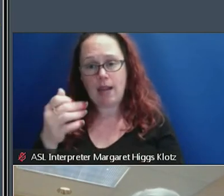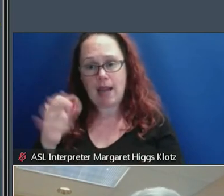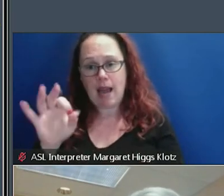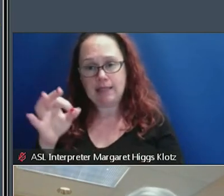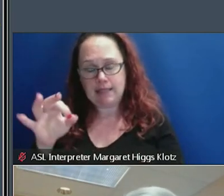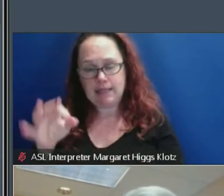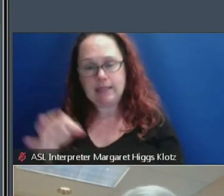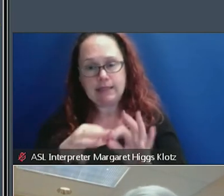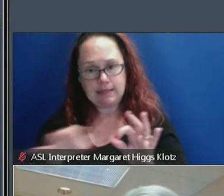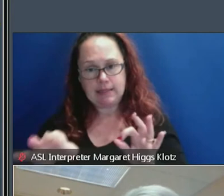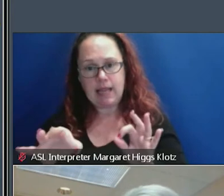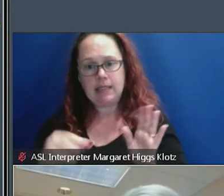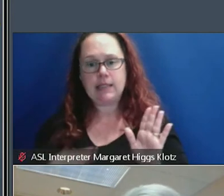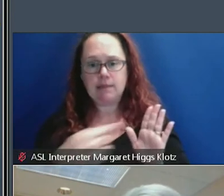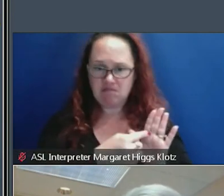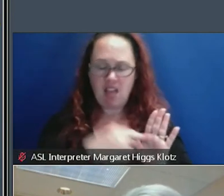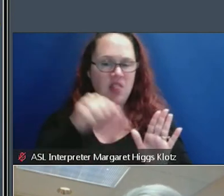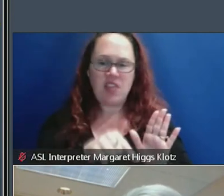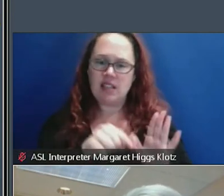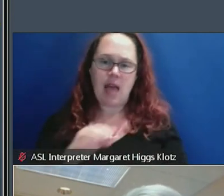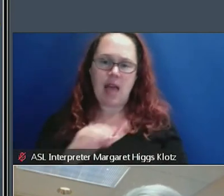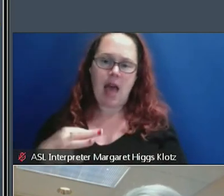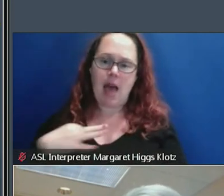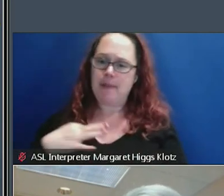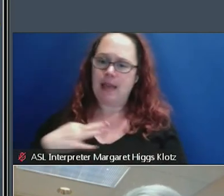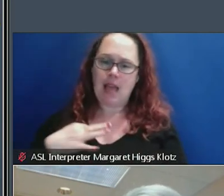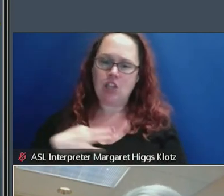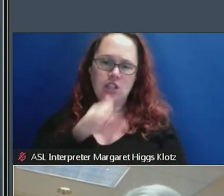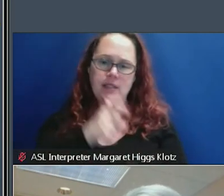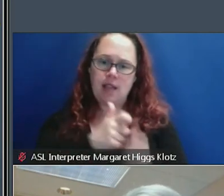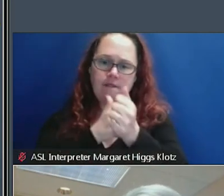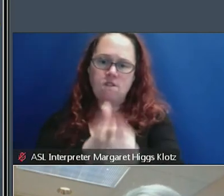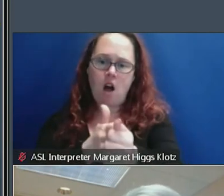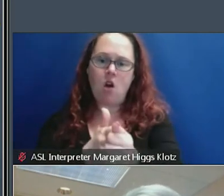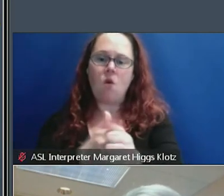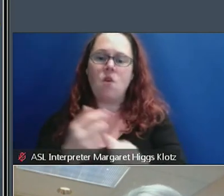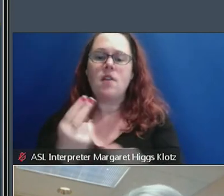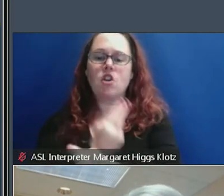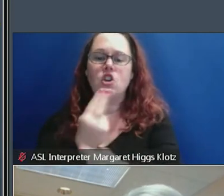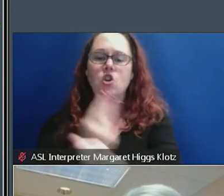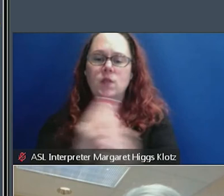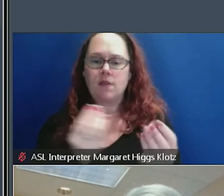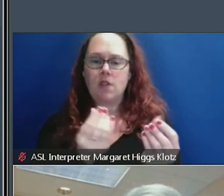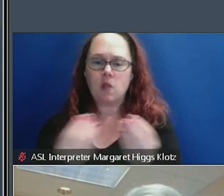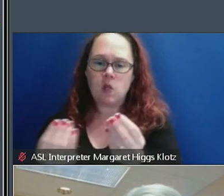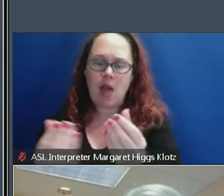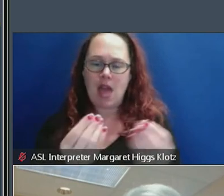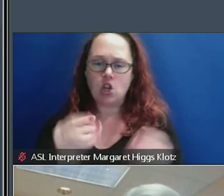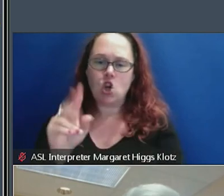This happened does not conform with the land use recommendations for the 2010 approved sub region four master